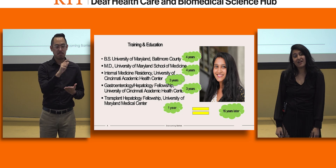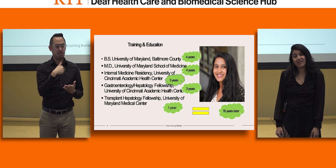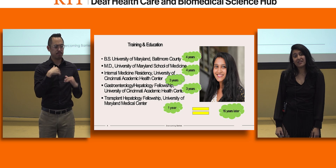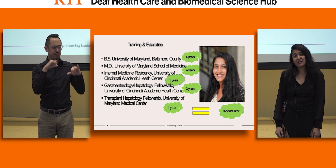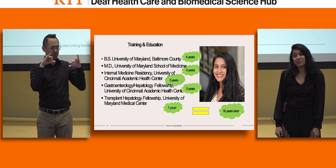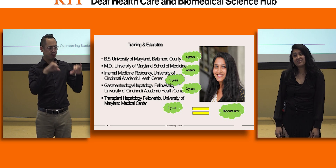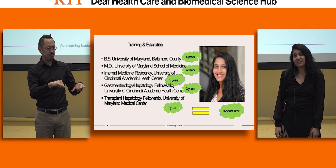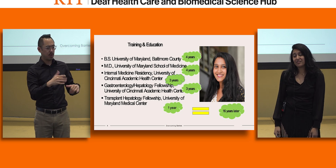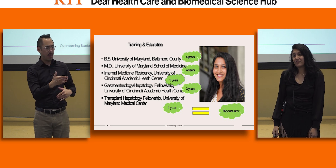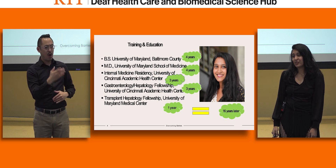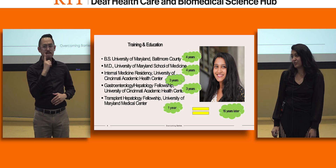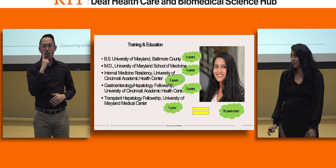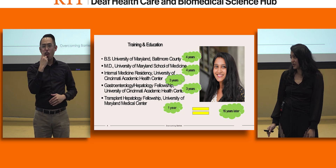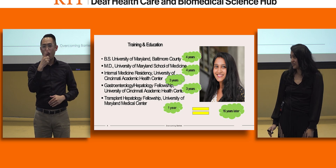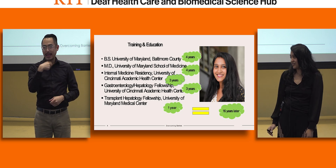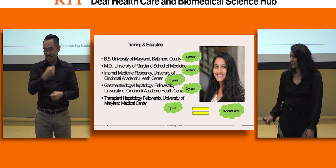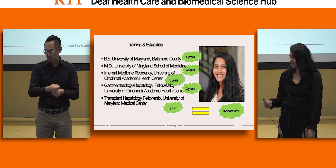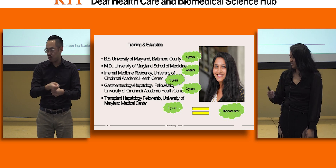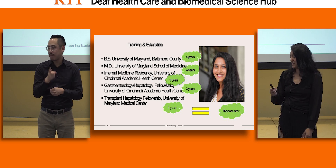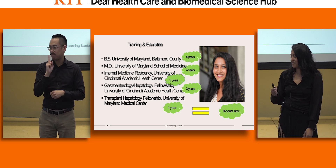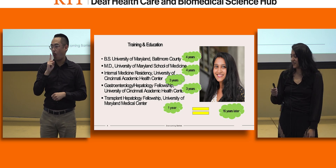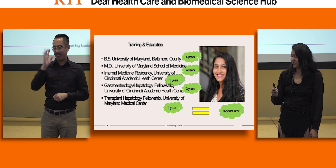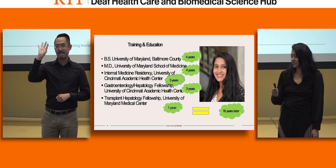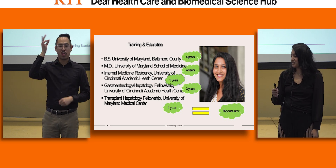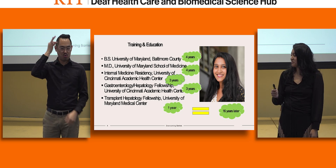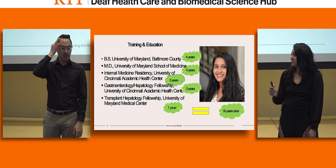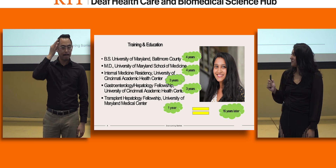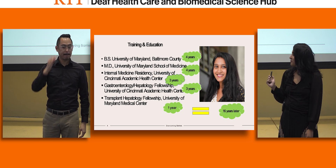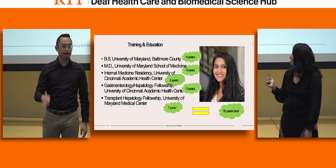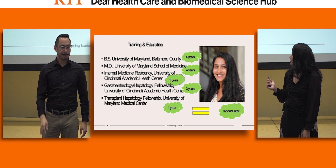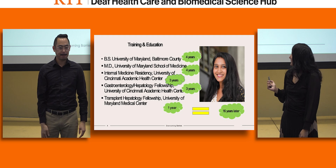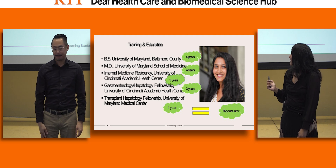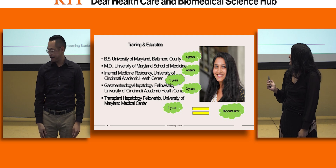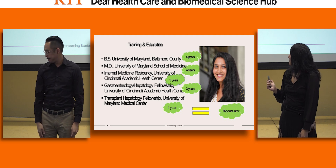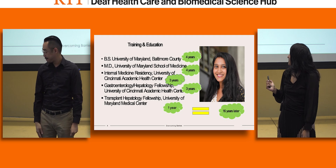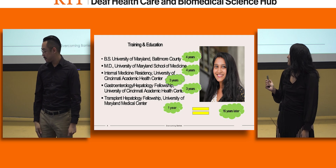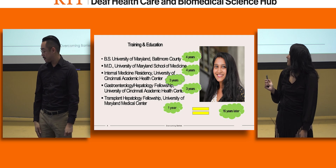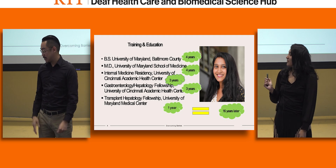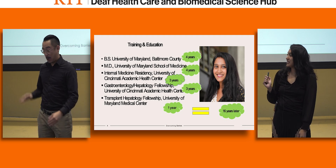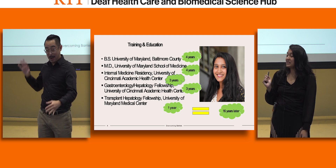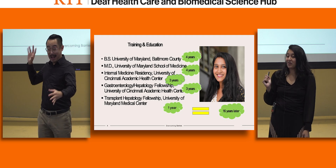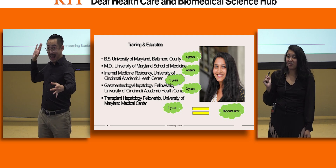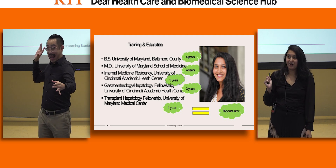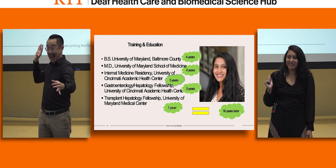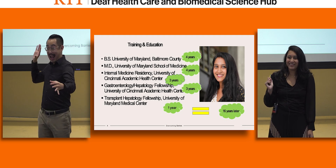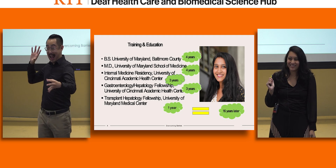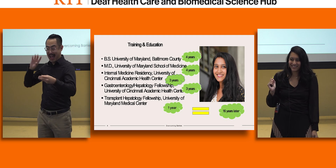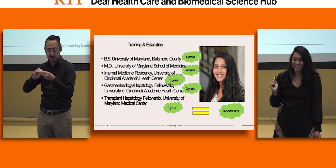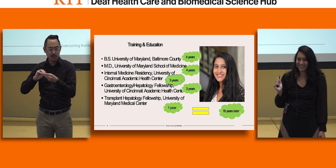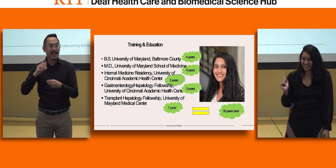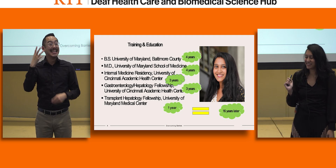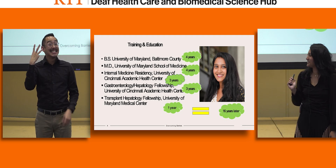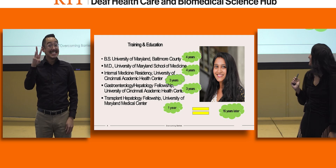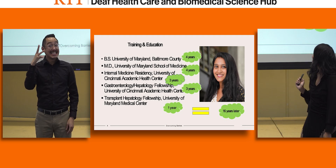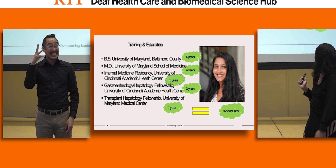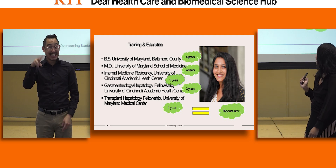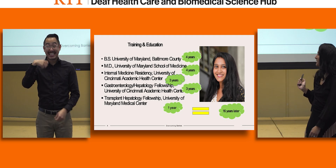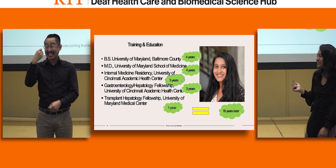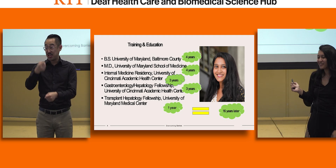and I was there for one year doing that fellowship. And so, in all, 16 years later,